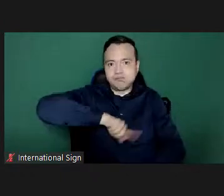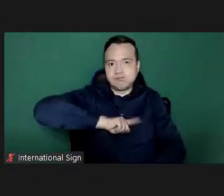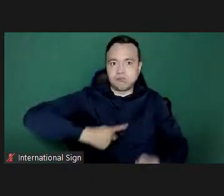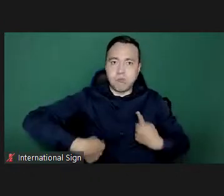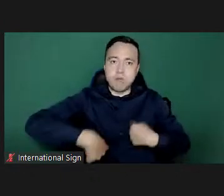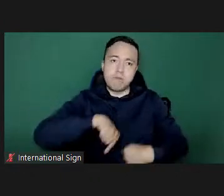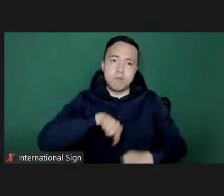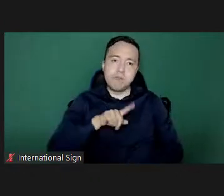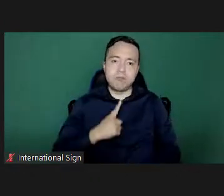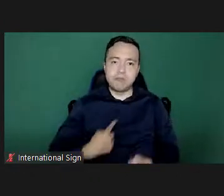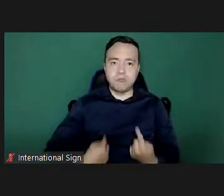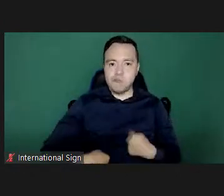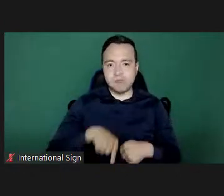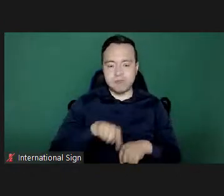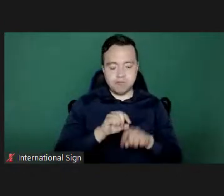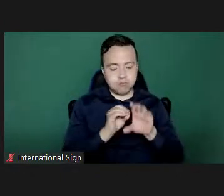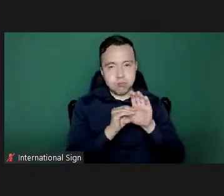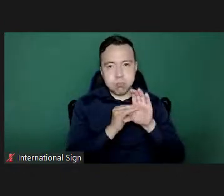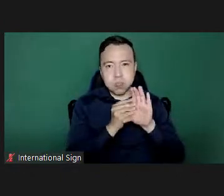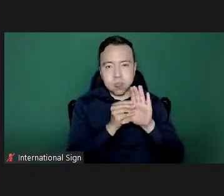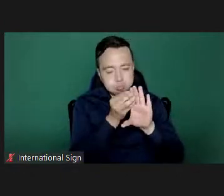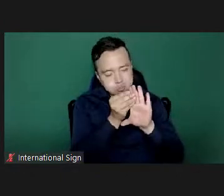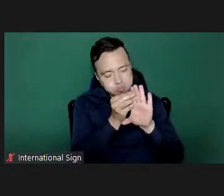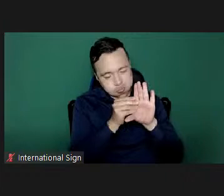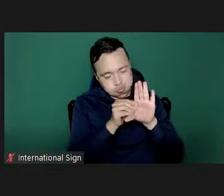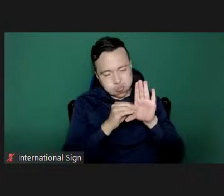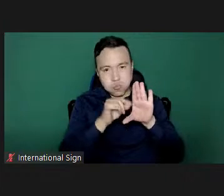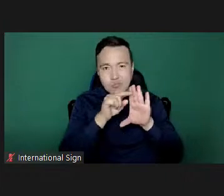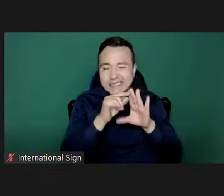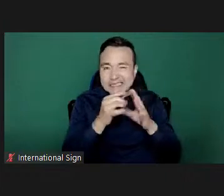information, and therefore allowing us a speedier response.